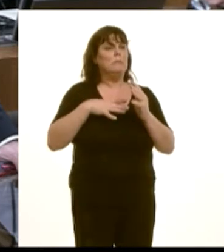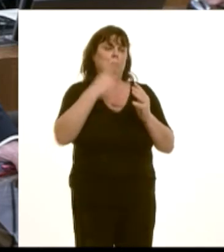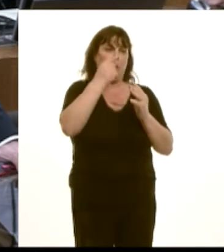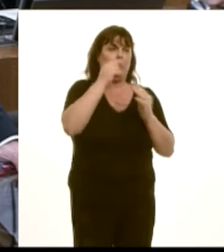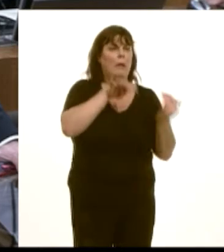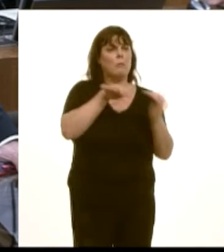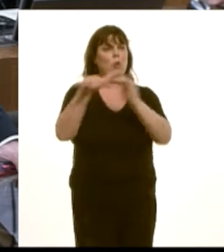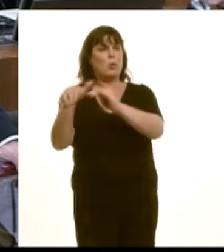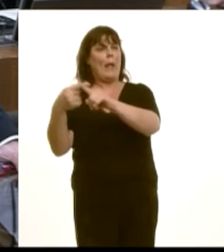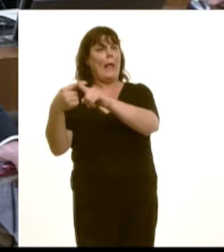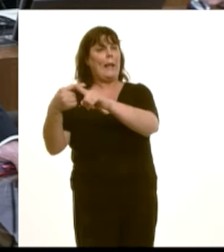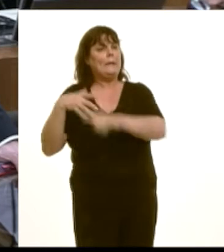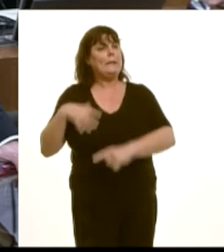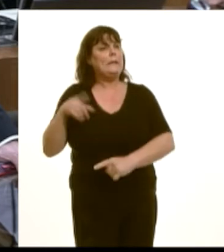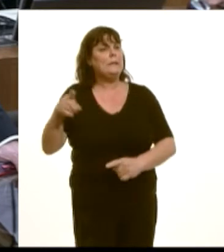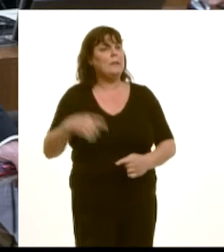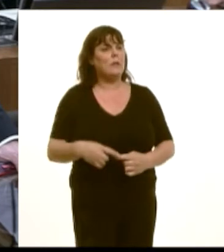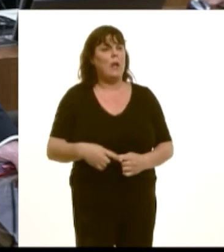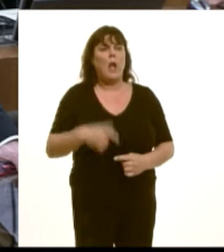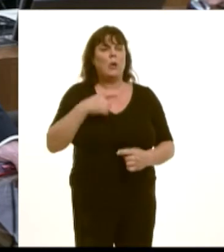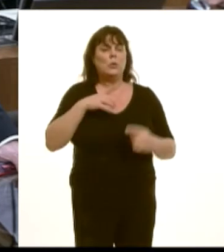not her party's view, I know, but I do not accept the view put forward by the Conservative